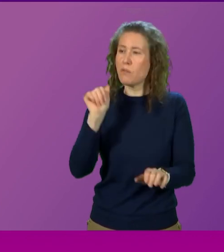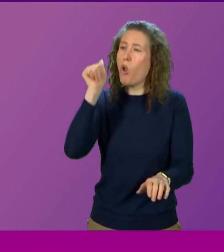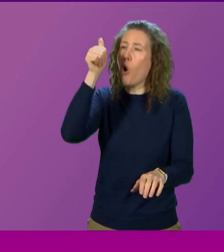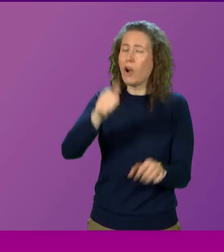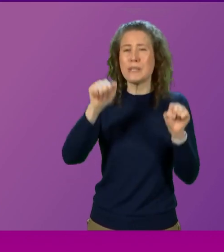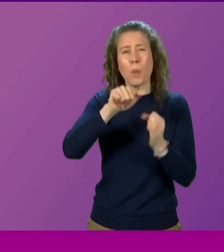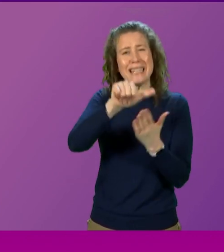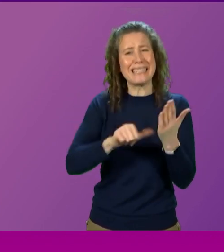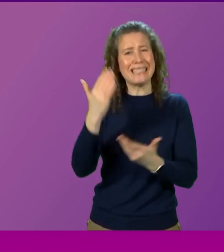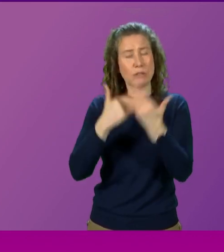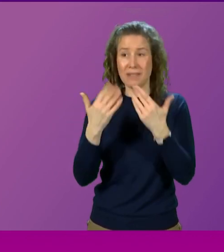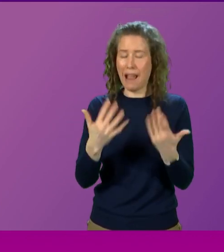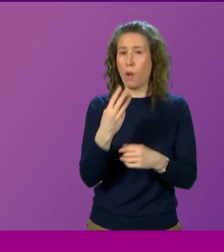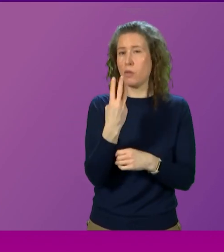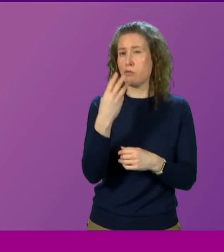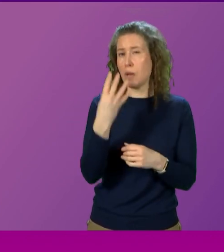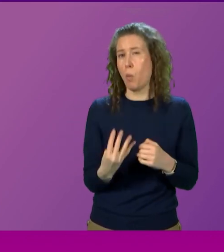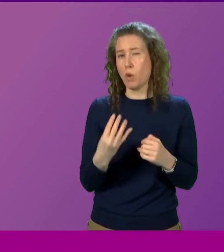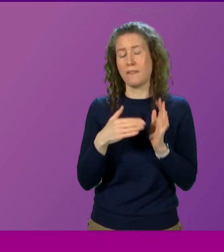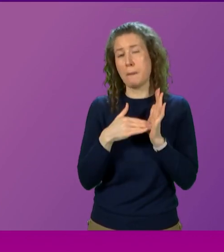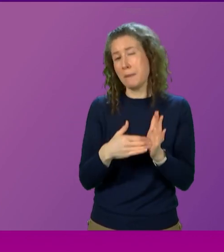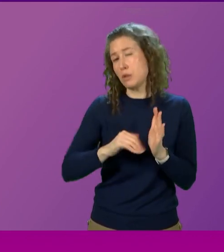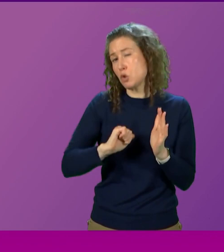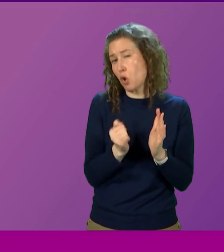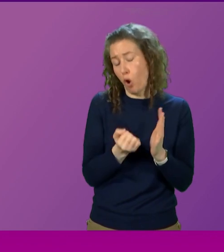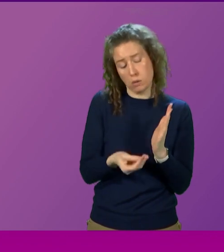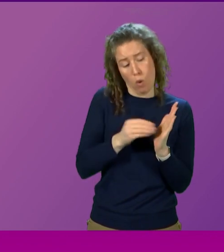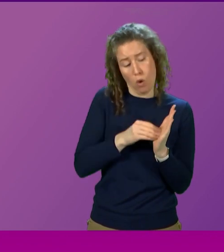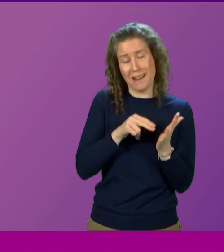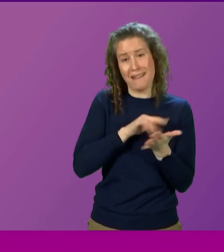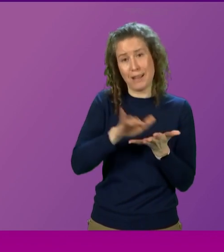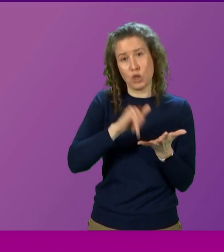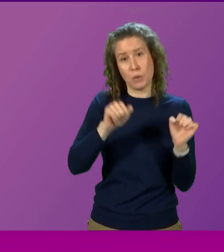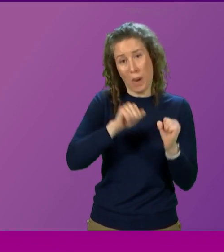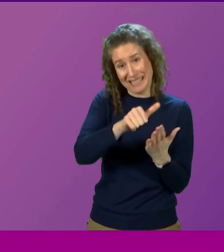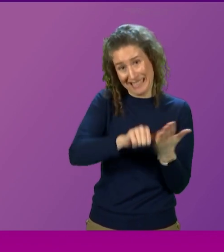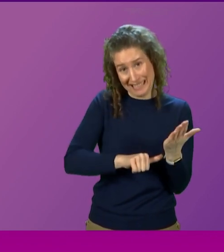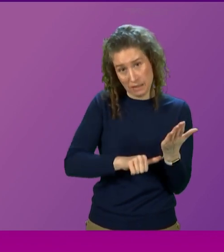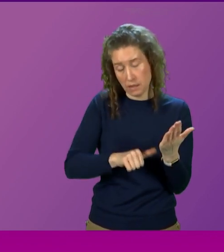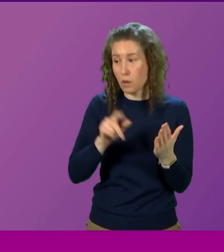more than 750,000 Scots are our on NHS waiting lists—and women in Tayside are being failed